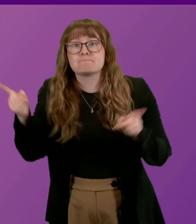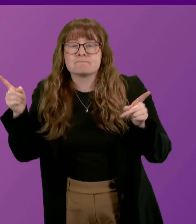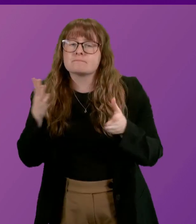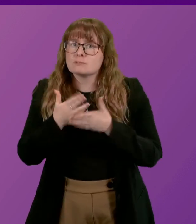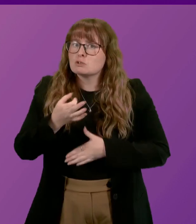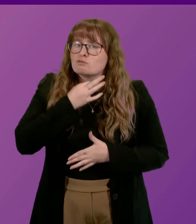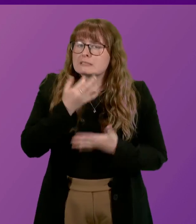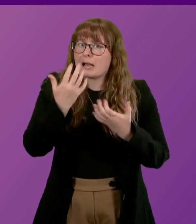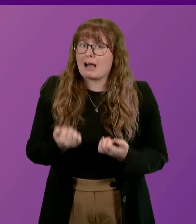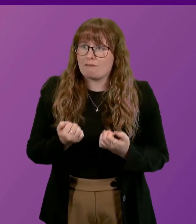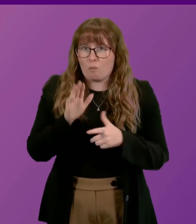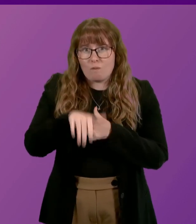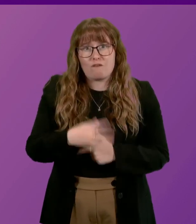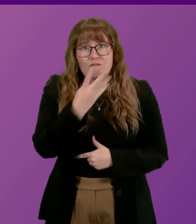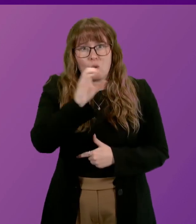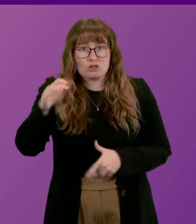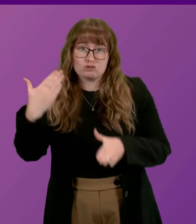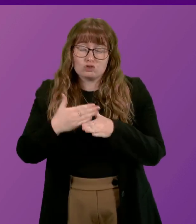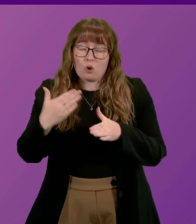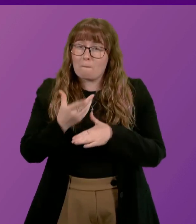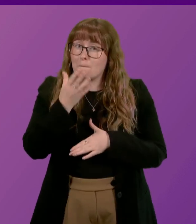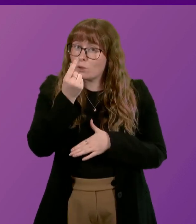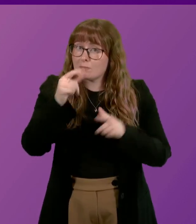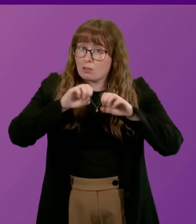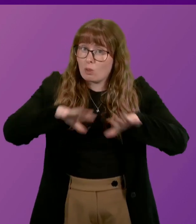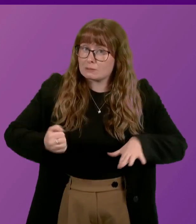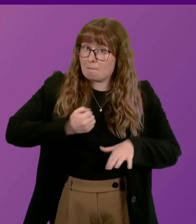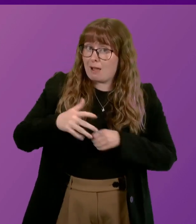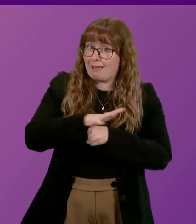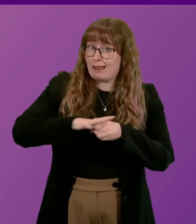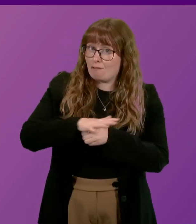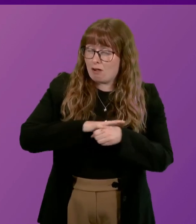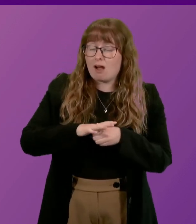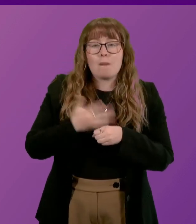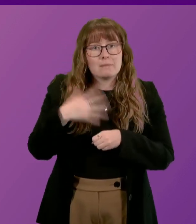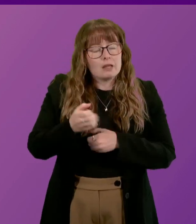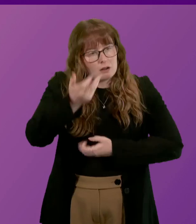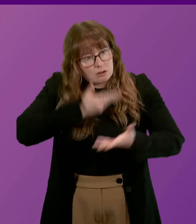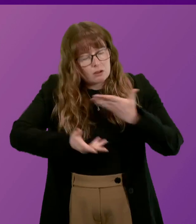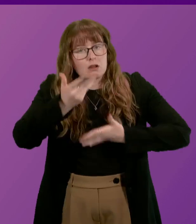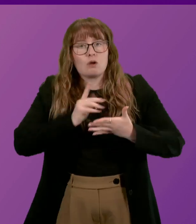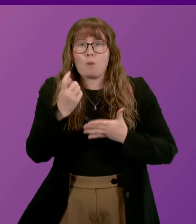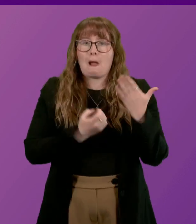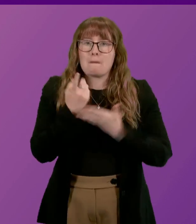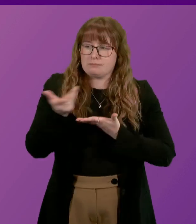to more than 400 jobs in my constituency, and having listened to the earlier exchange in the